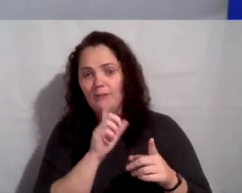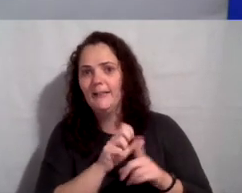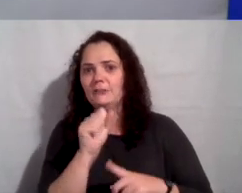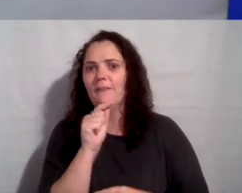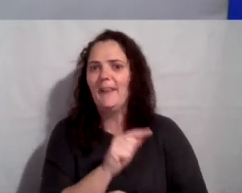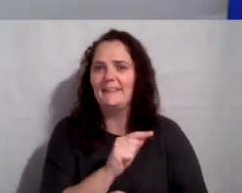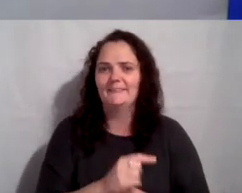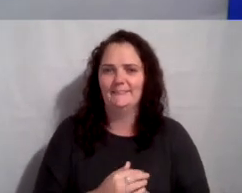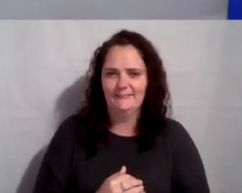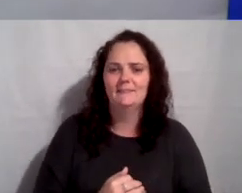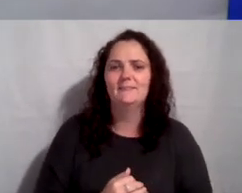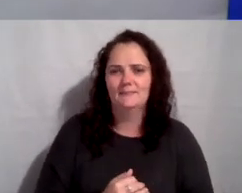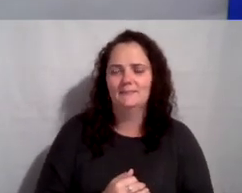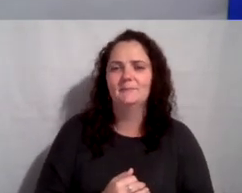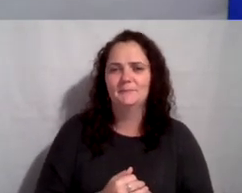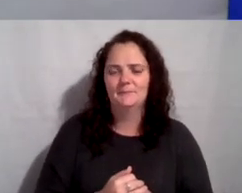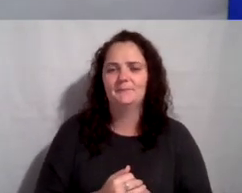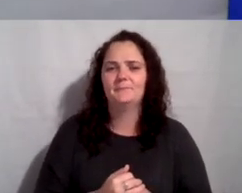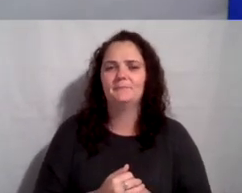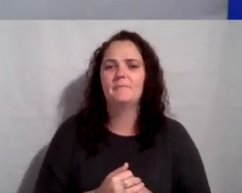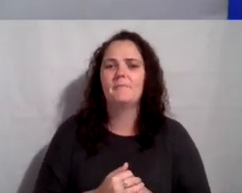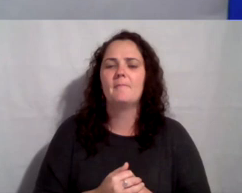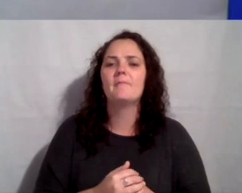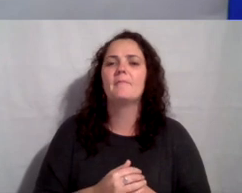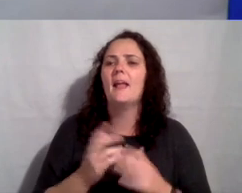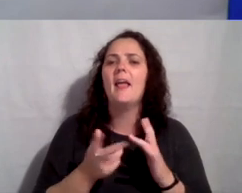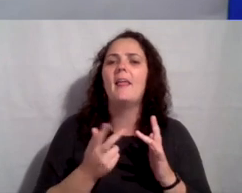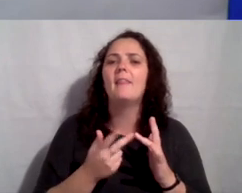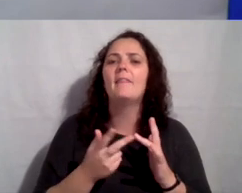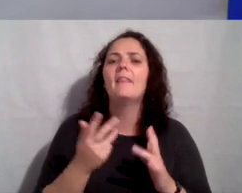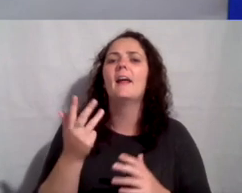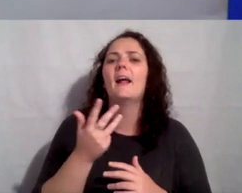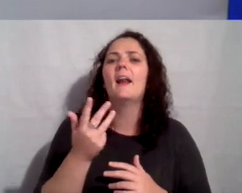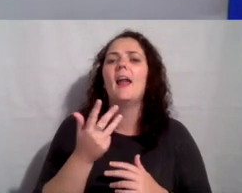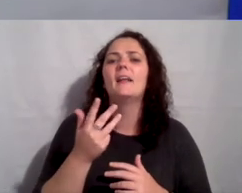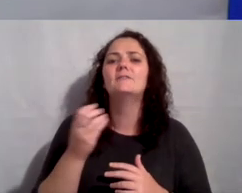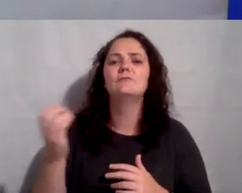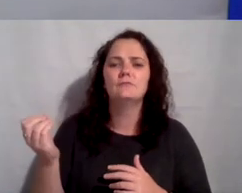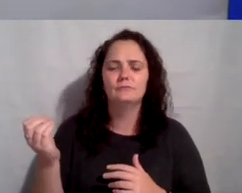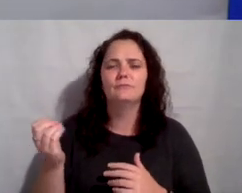sort of at leisure rather than the really classical pose. There's another 19th century artist Delacroix,